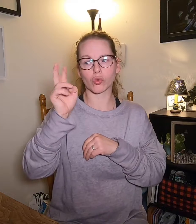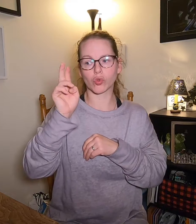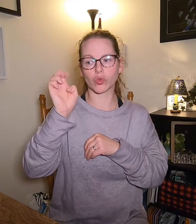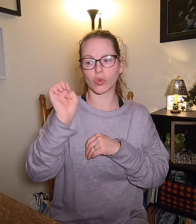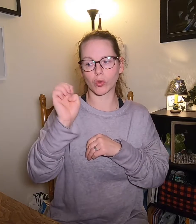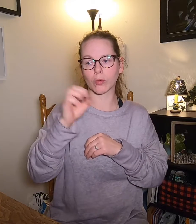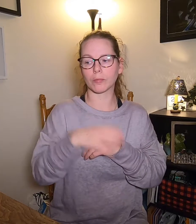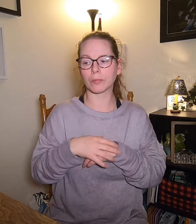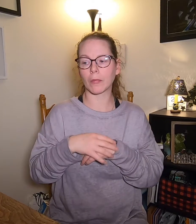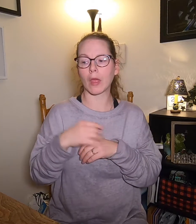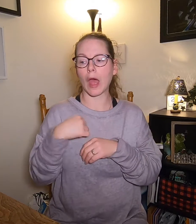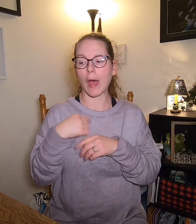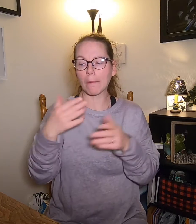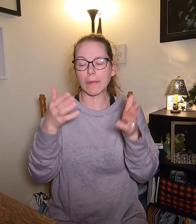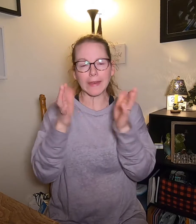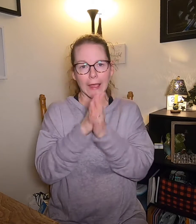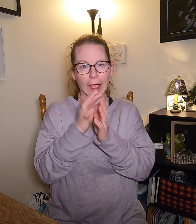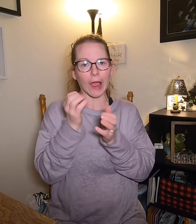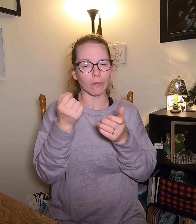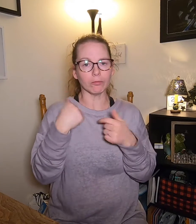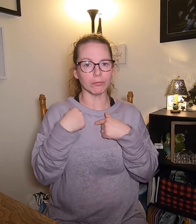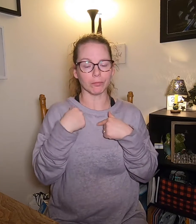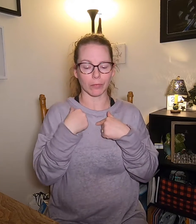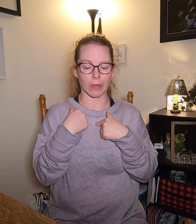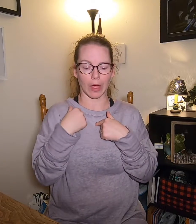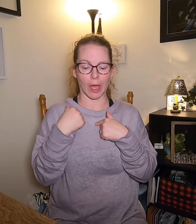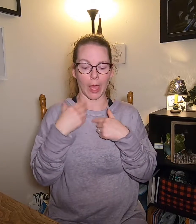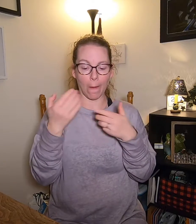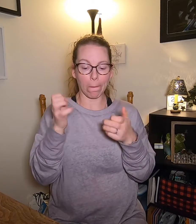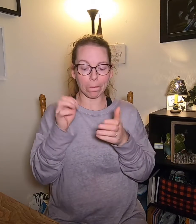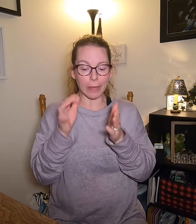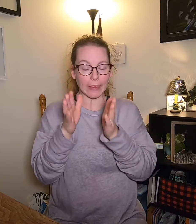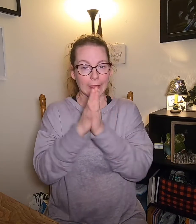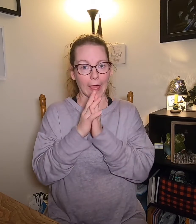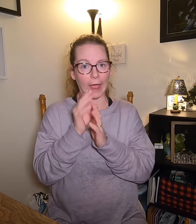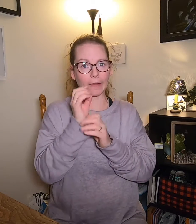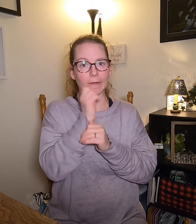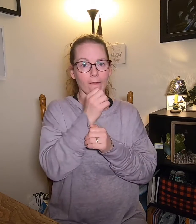I've been asked a few questions